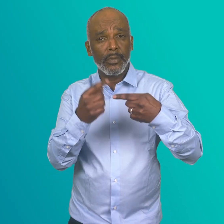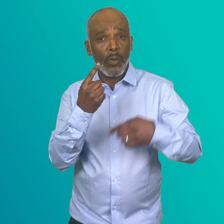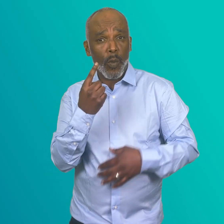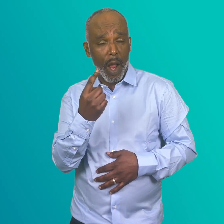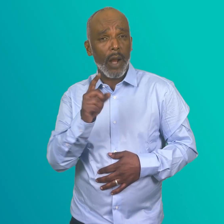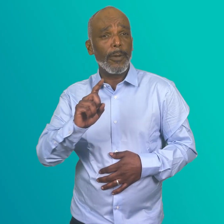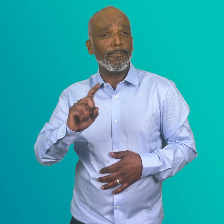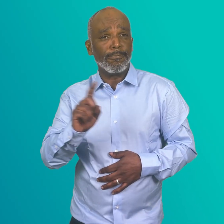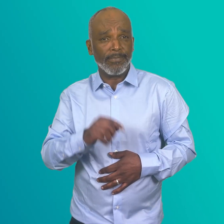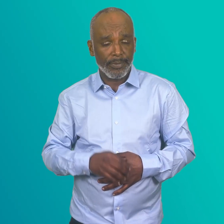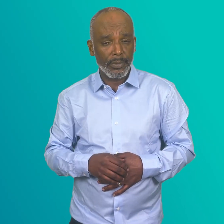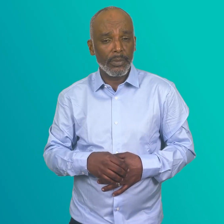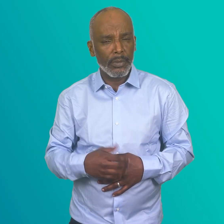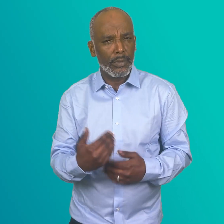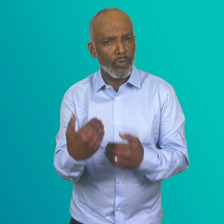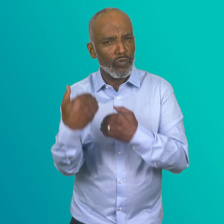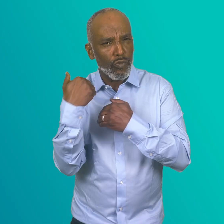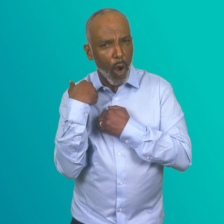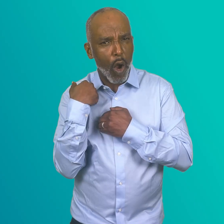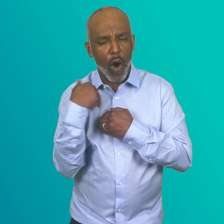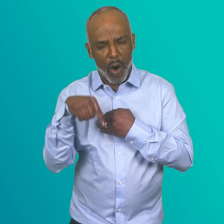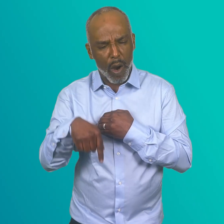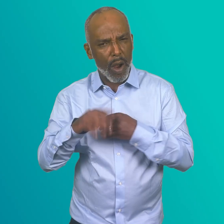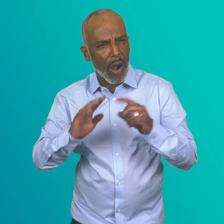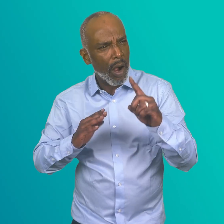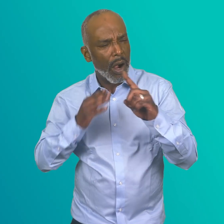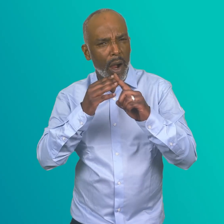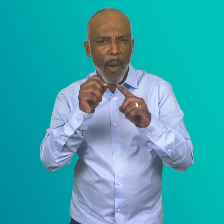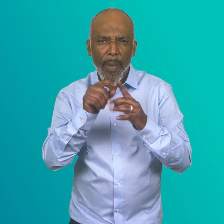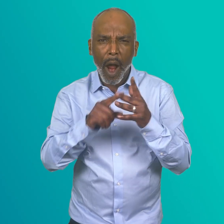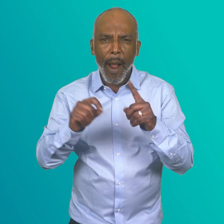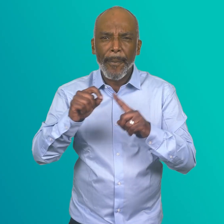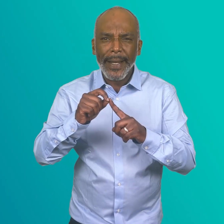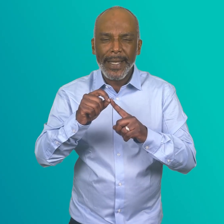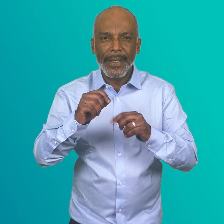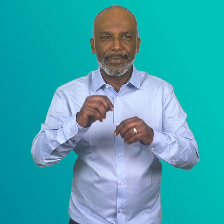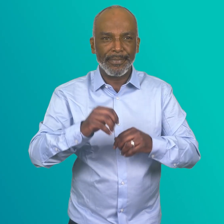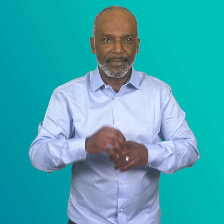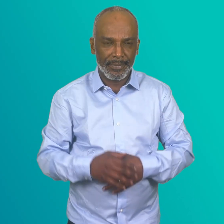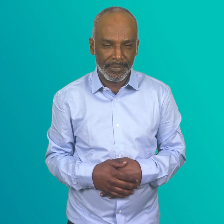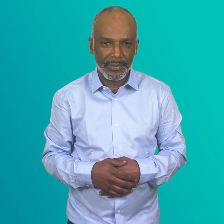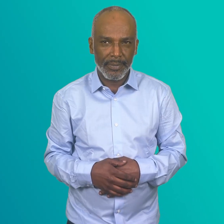1. The role and purpose of PIP;